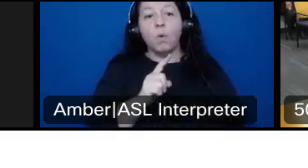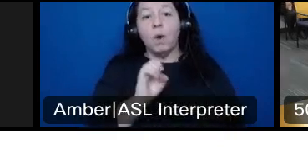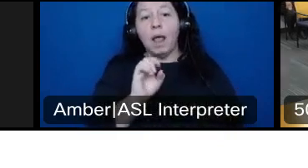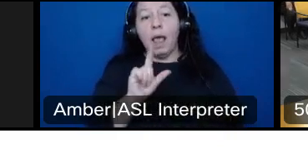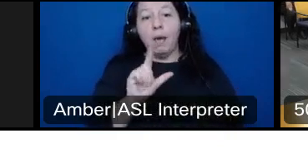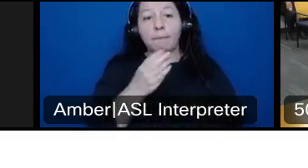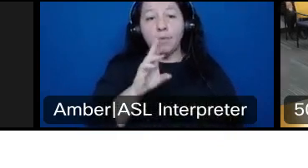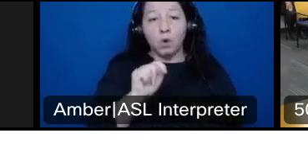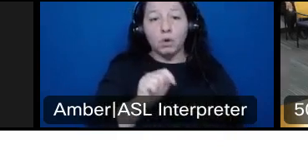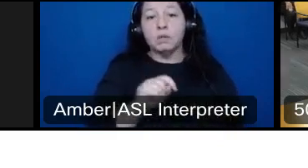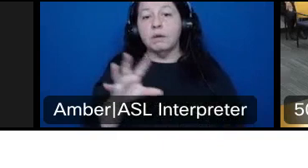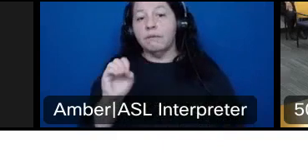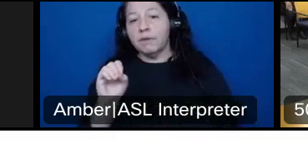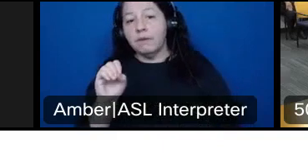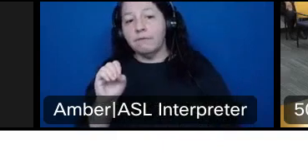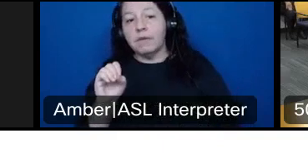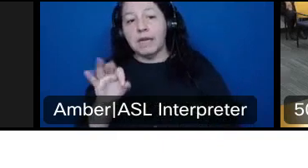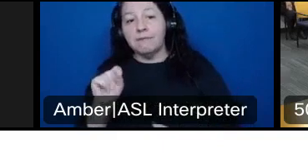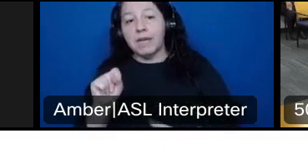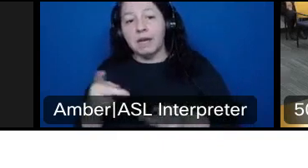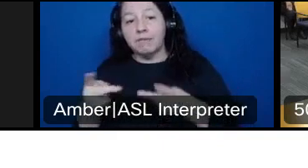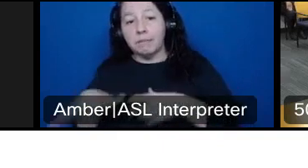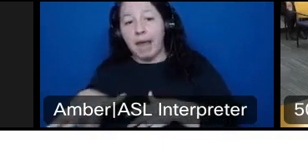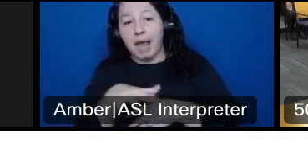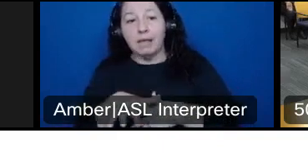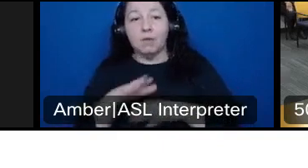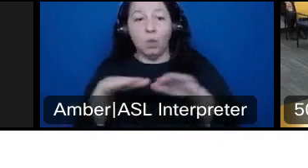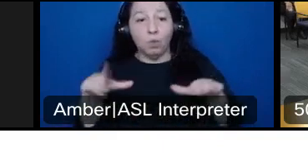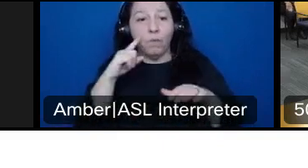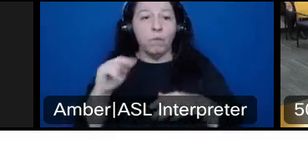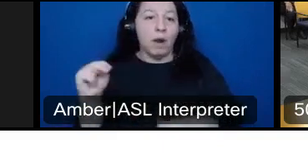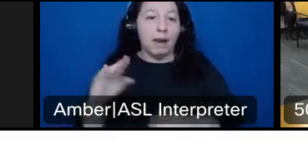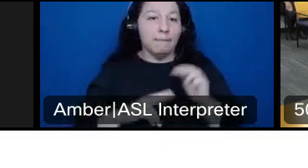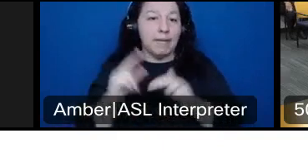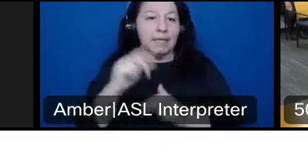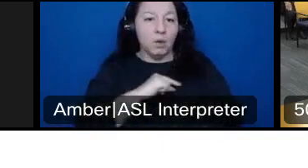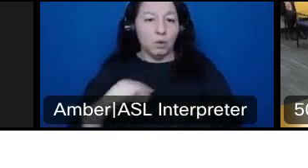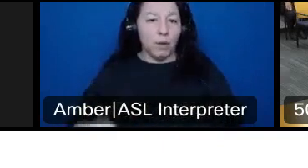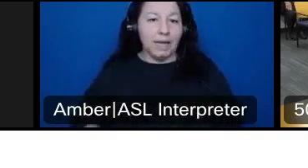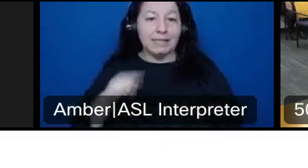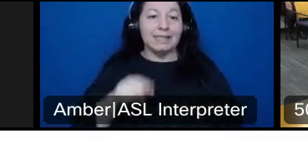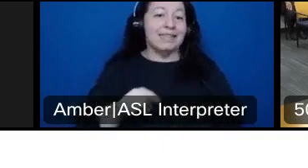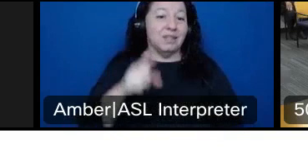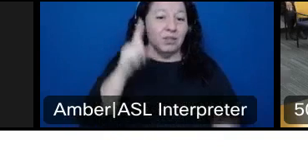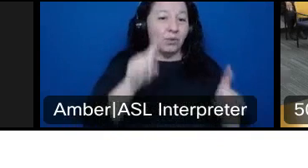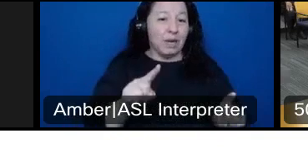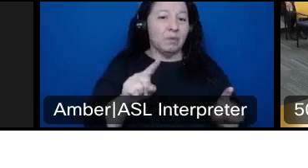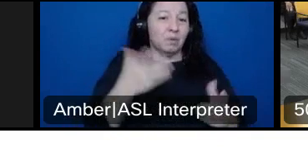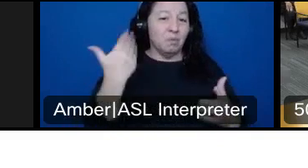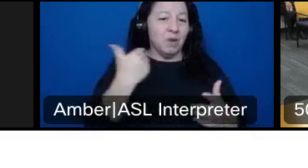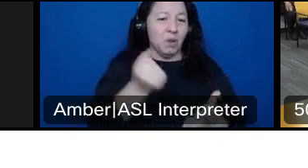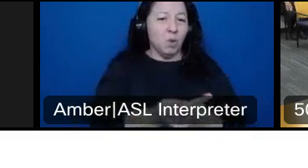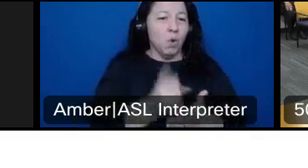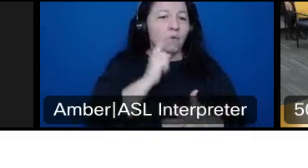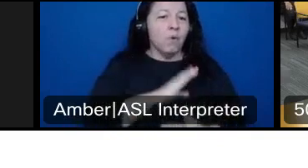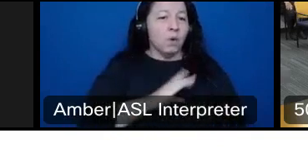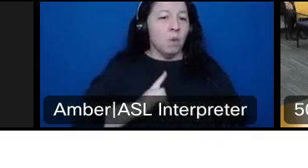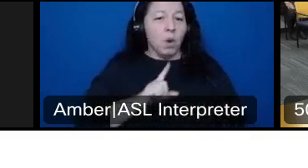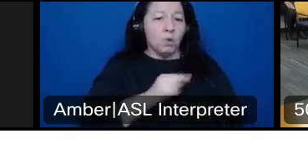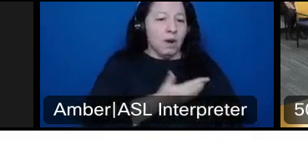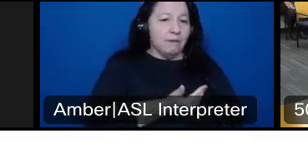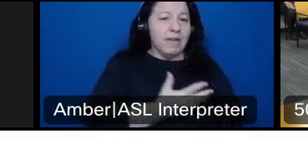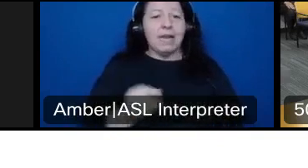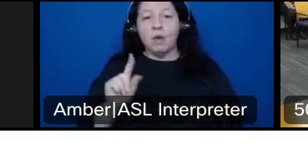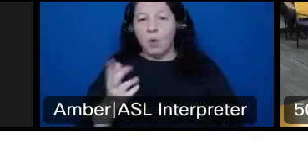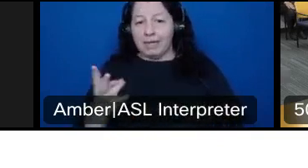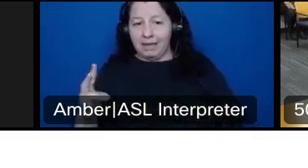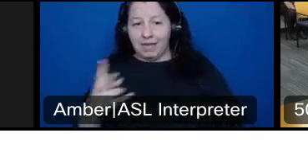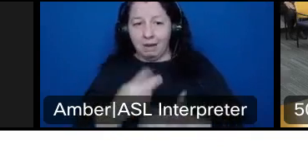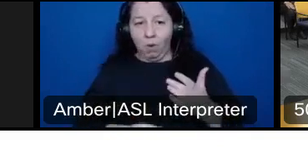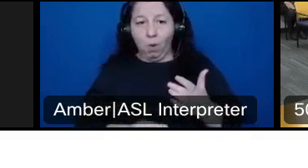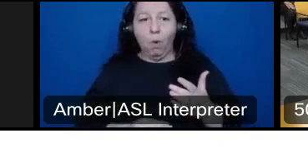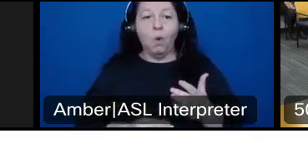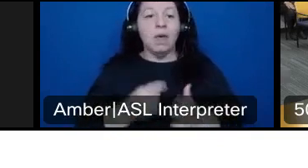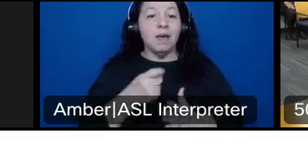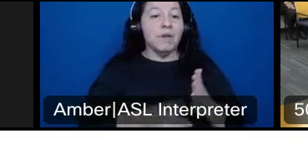Both of these agreements are previously approved by the board in 2015. in 2017. there are no occupancy fees. They're way from the and the agreement will commence on February 1st of next year.